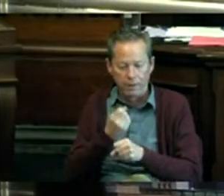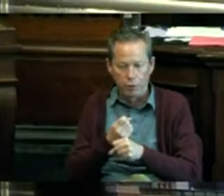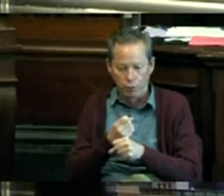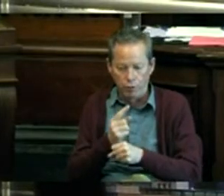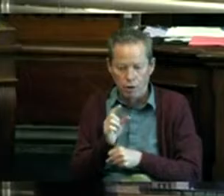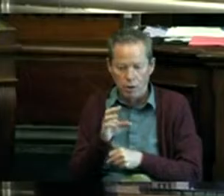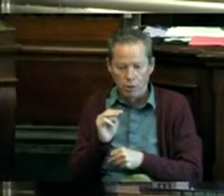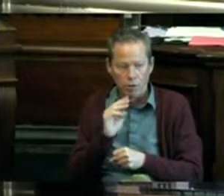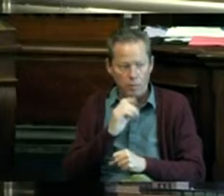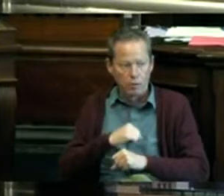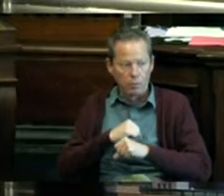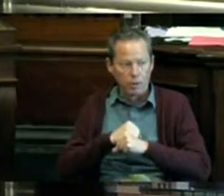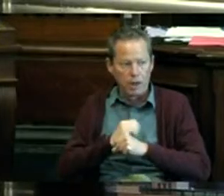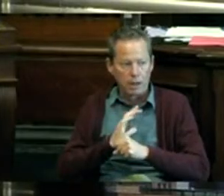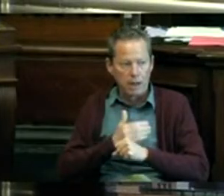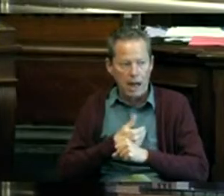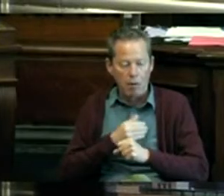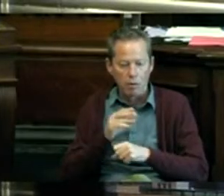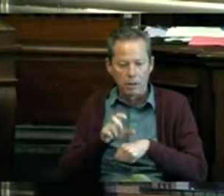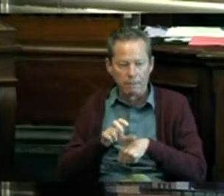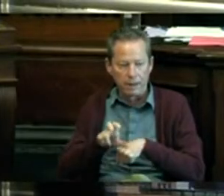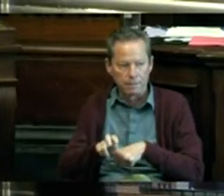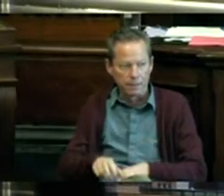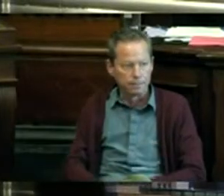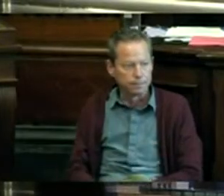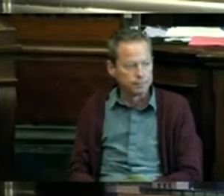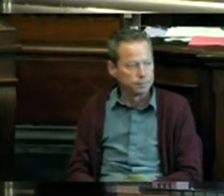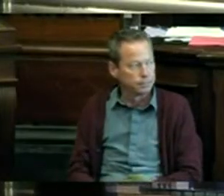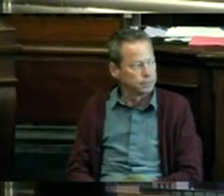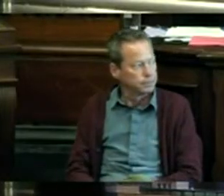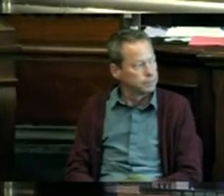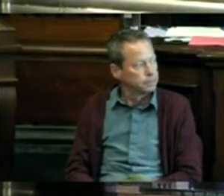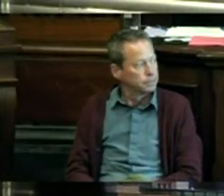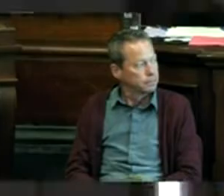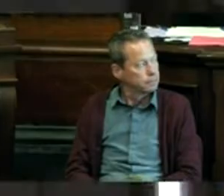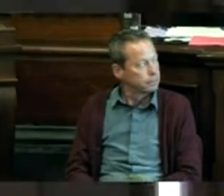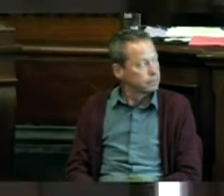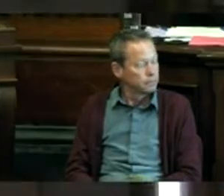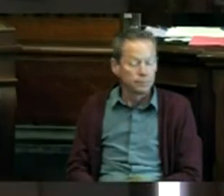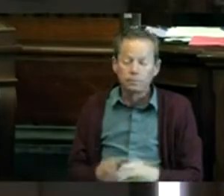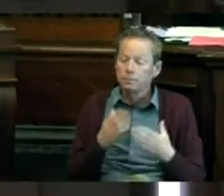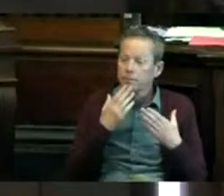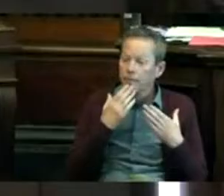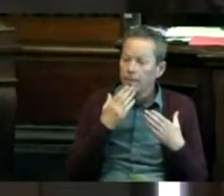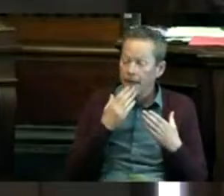big. And we locked in the prices